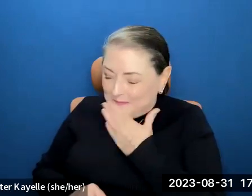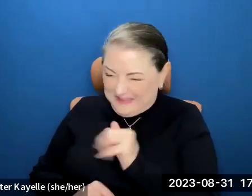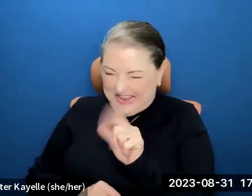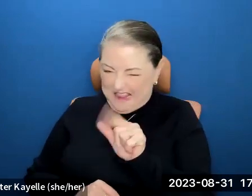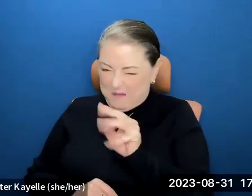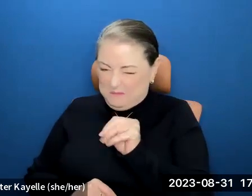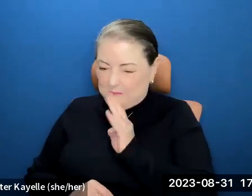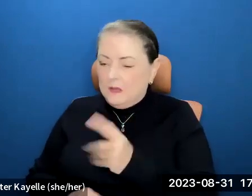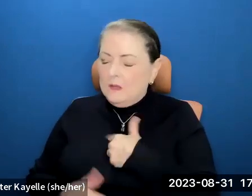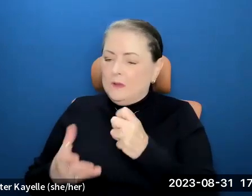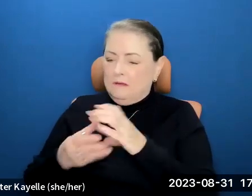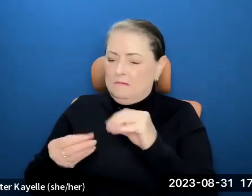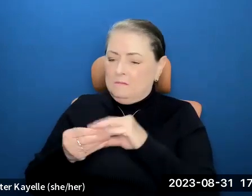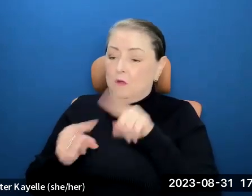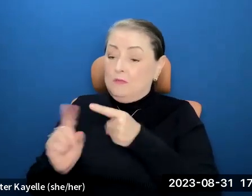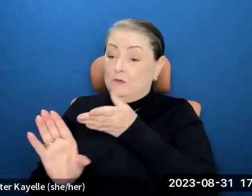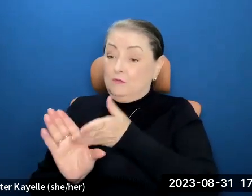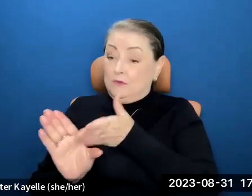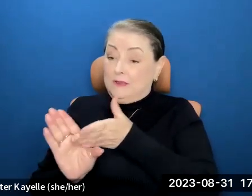um I just want to comment on the psychologist recommendations